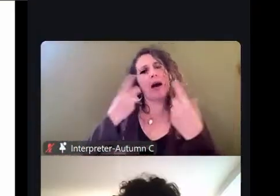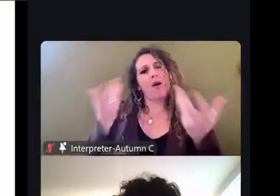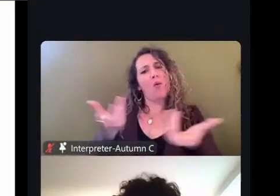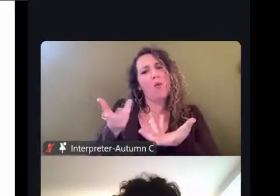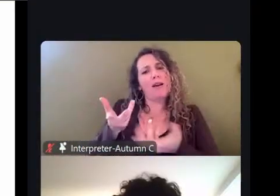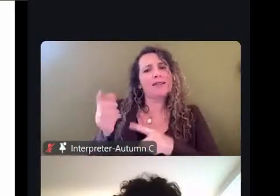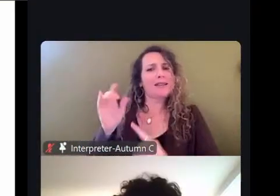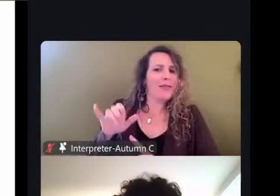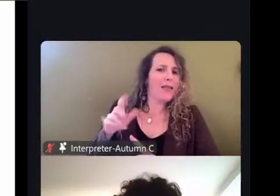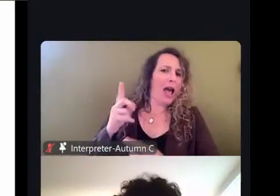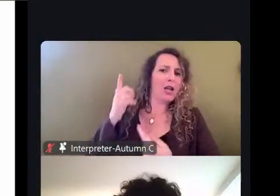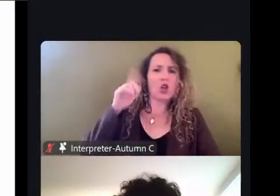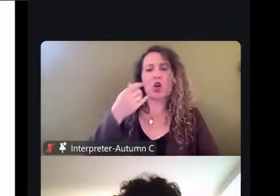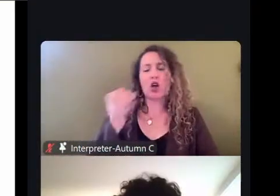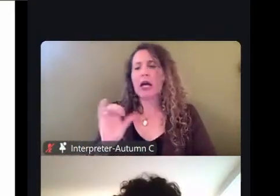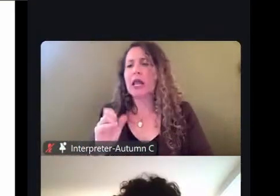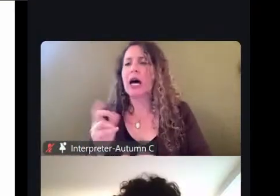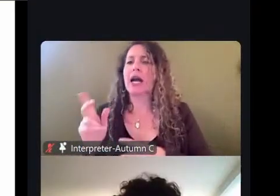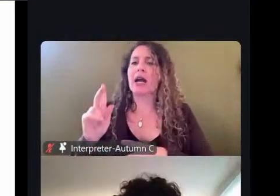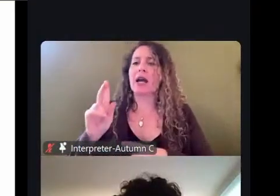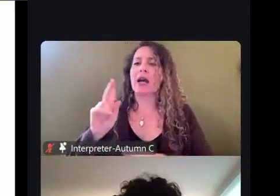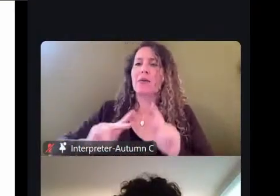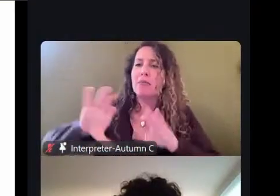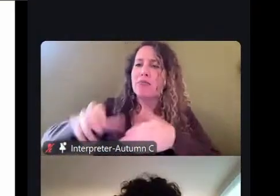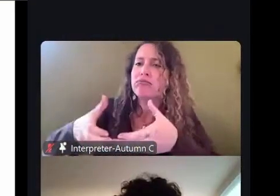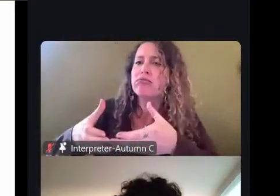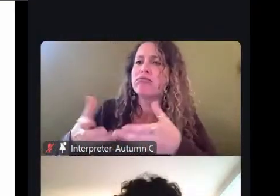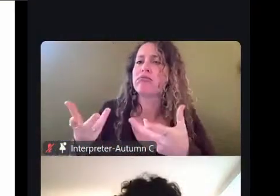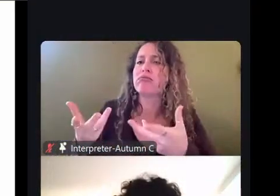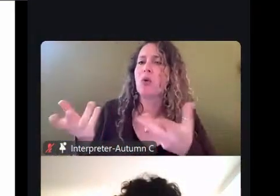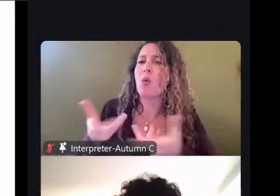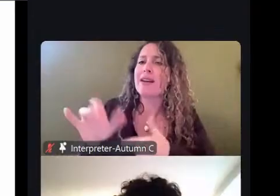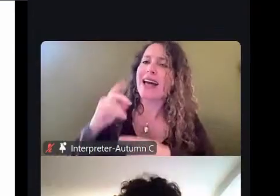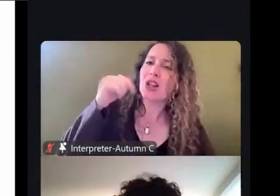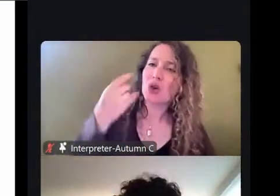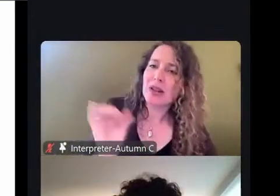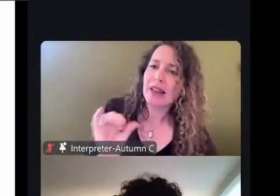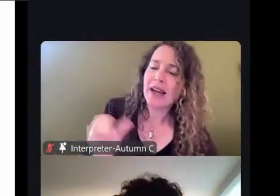and what does this population look like and what does it look